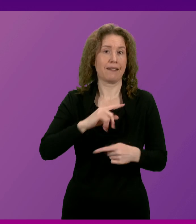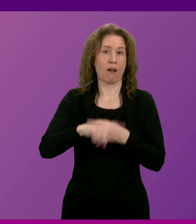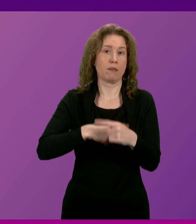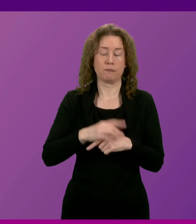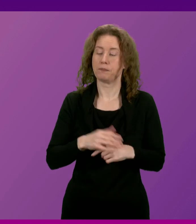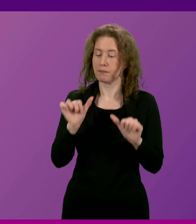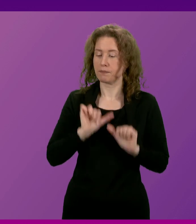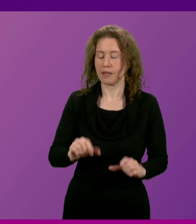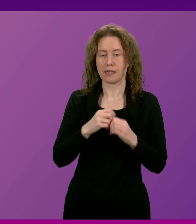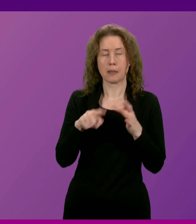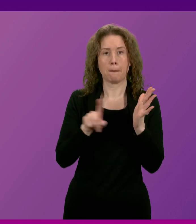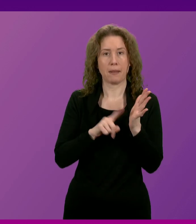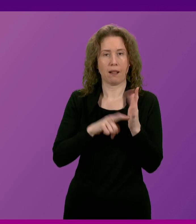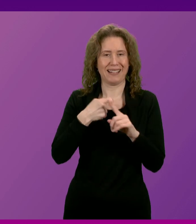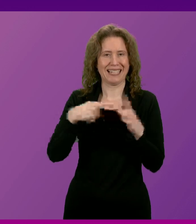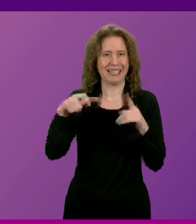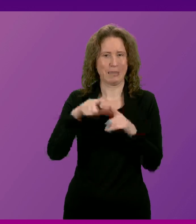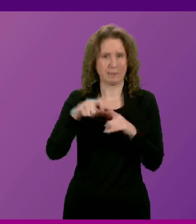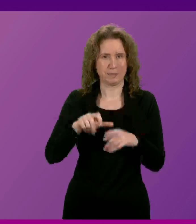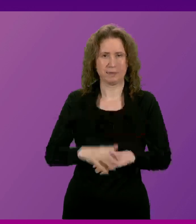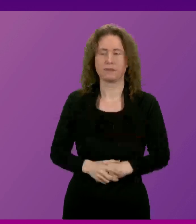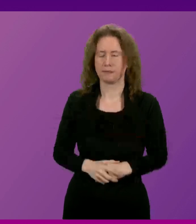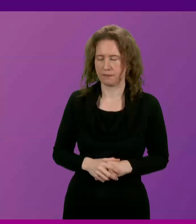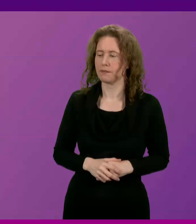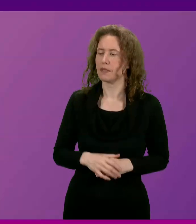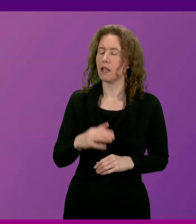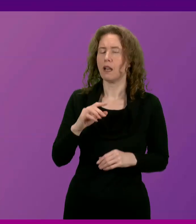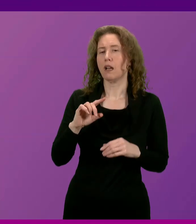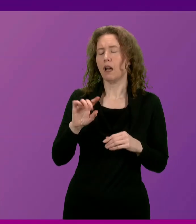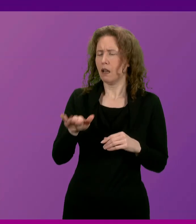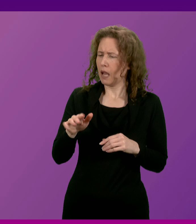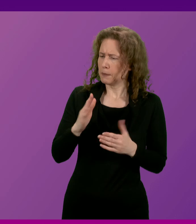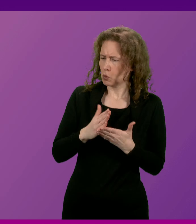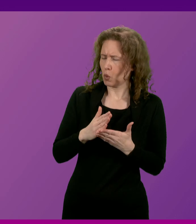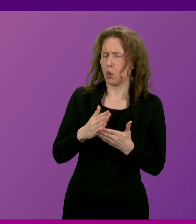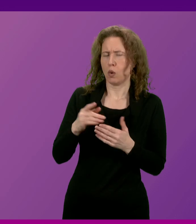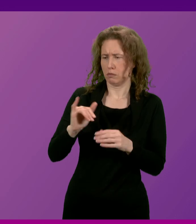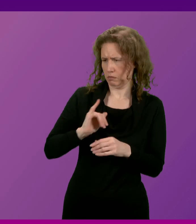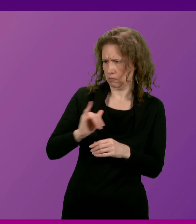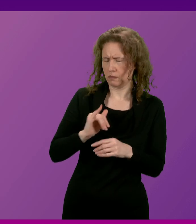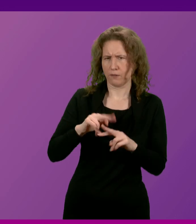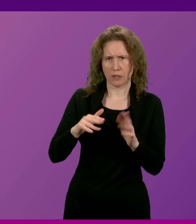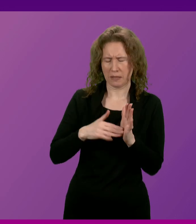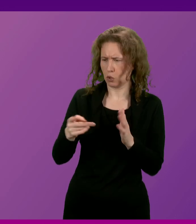I am sure that the First Minister will, like me, welcome the hundreds of